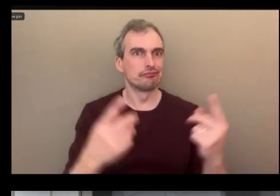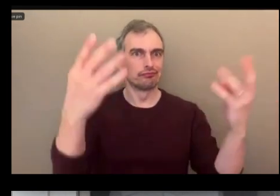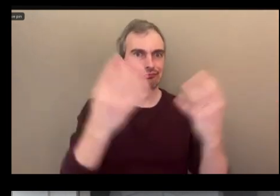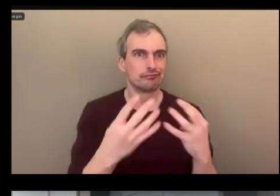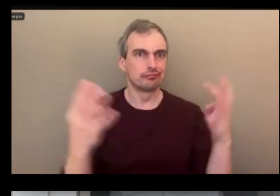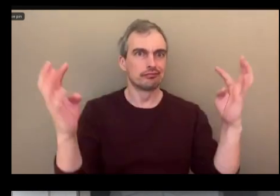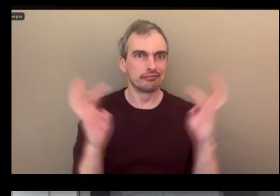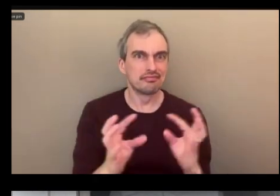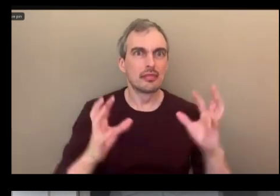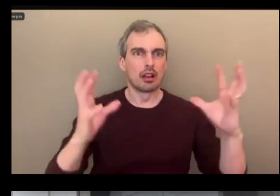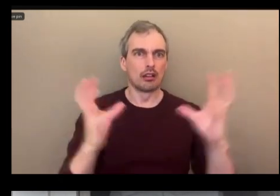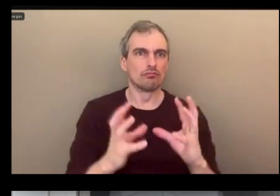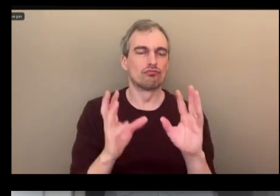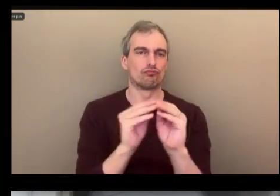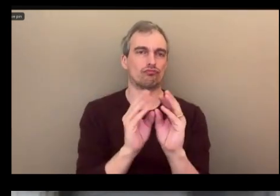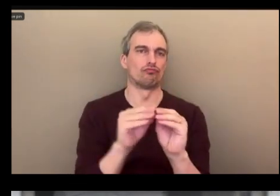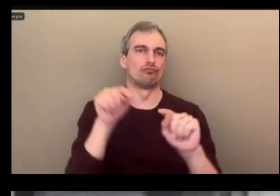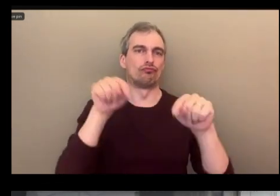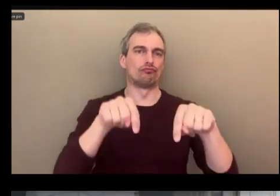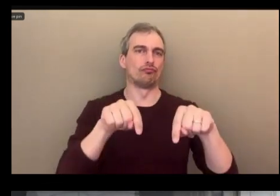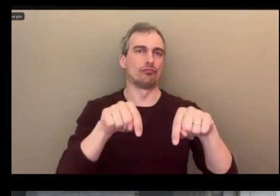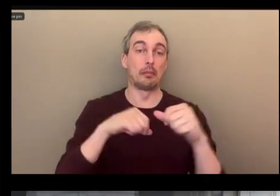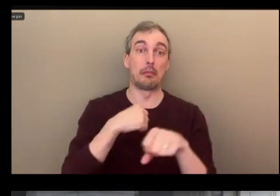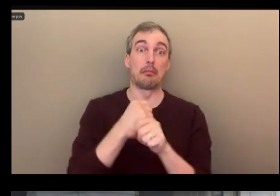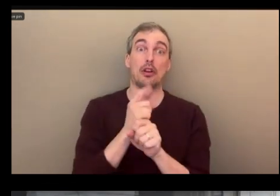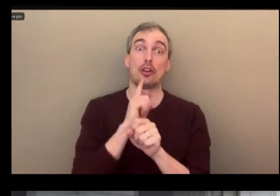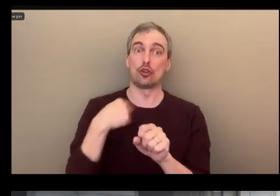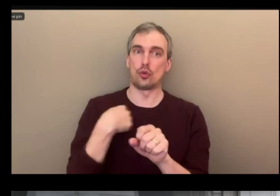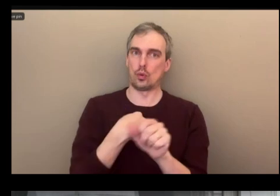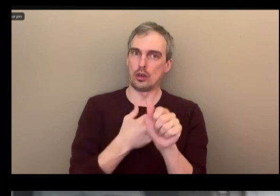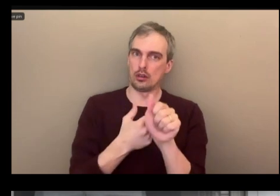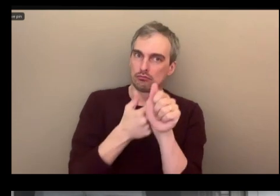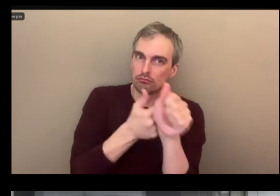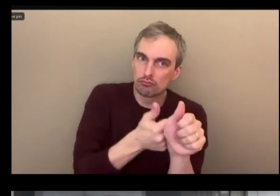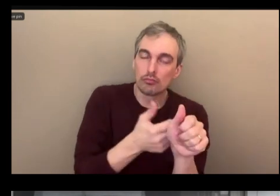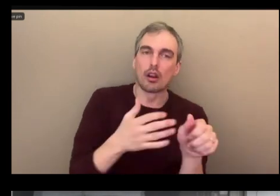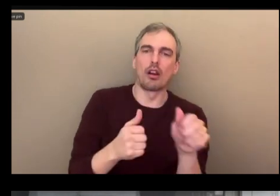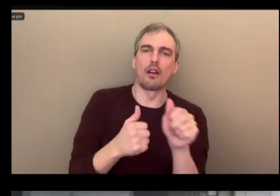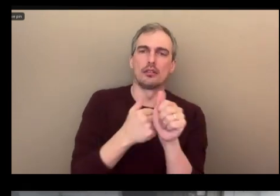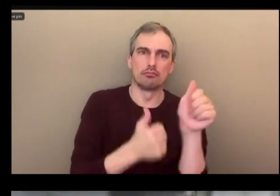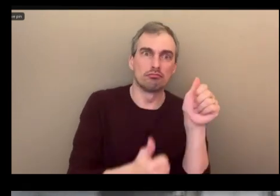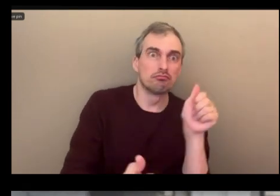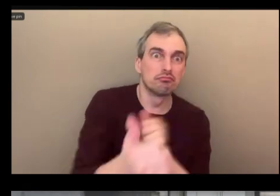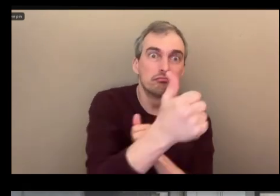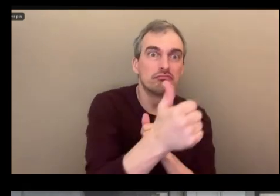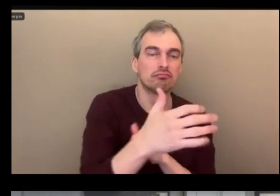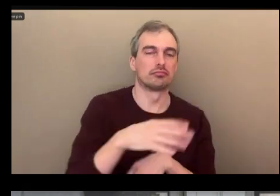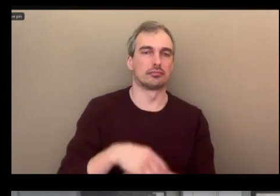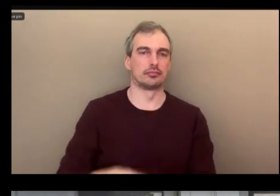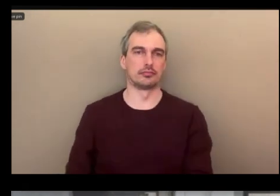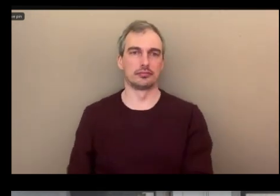whatever that issue may be. The other great thing we do with that collaboration area is we're looking at new products and services.